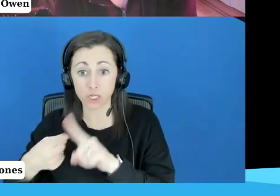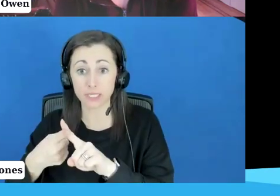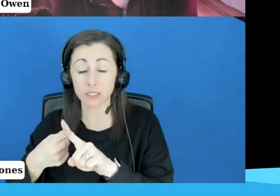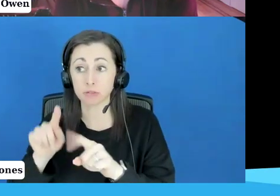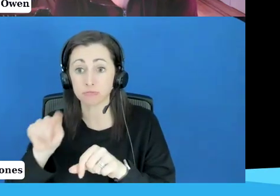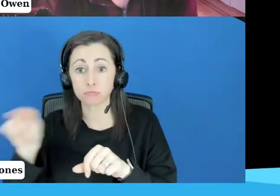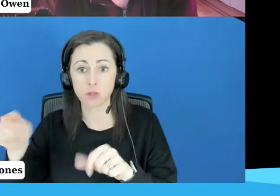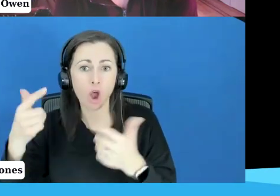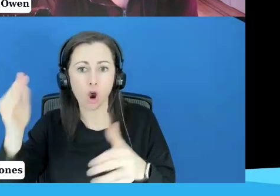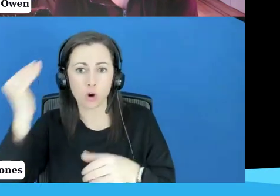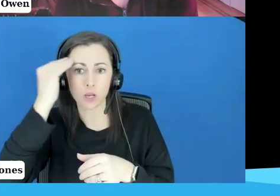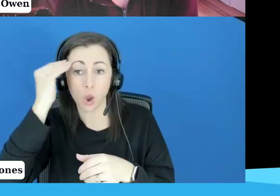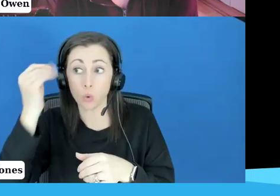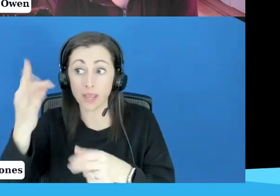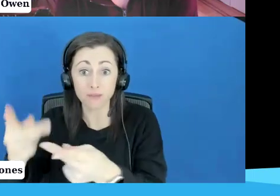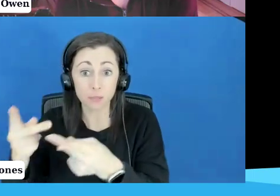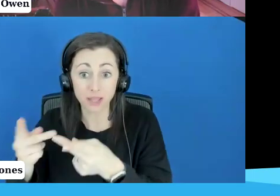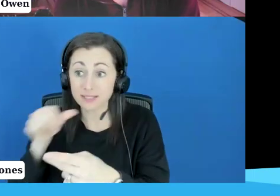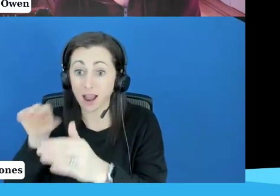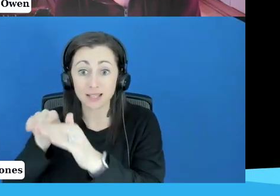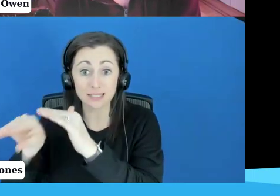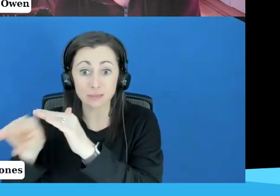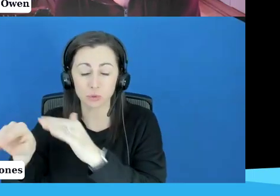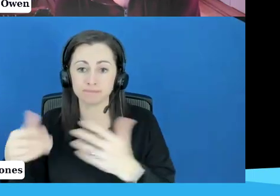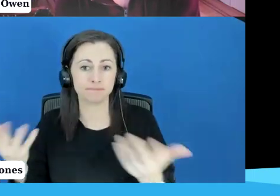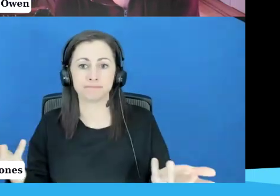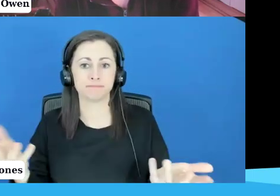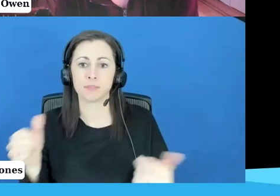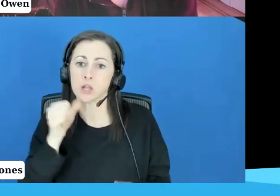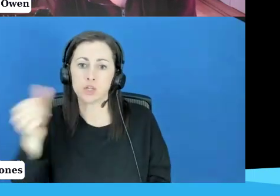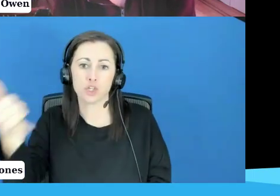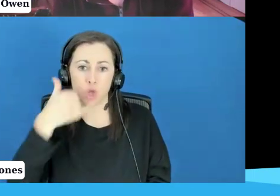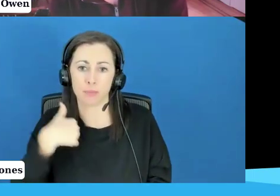They already know if the venue is not accessible, don't even call my phone or invite me.